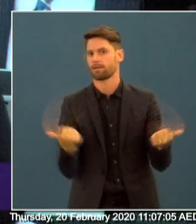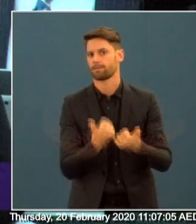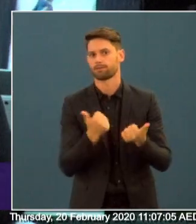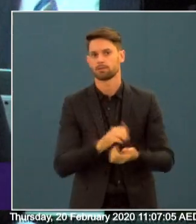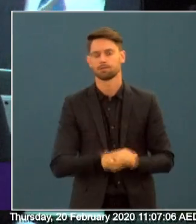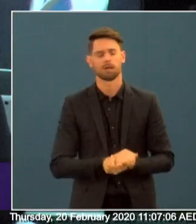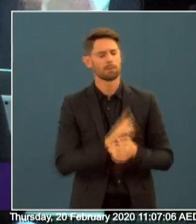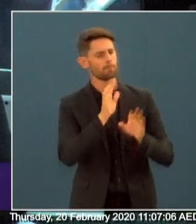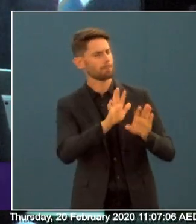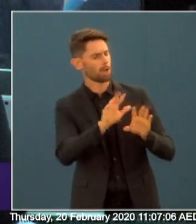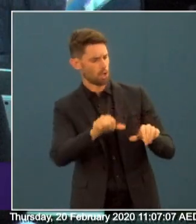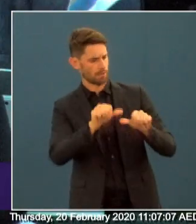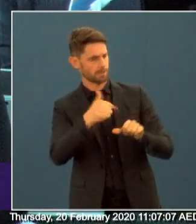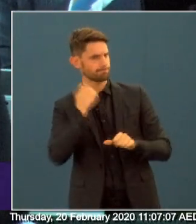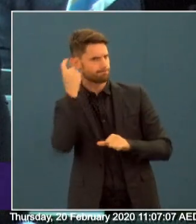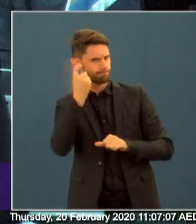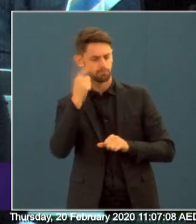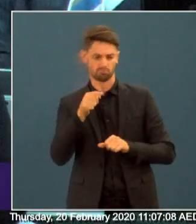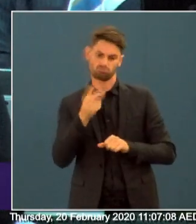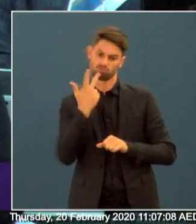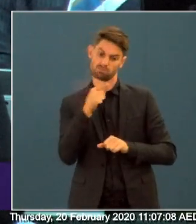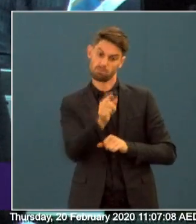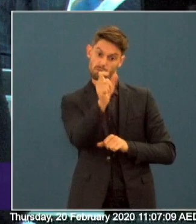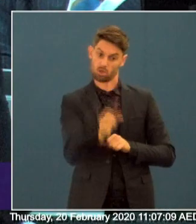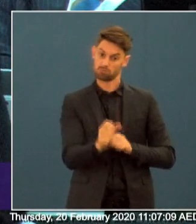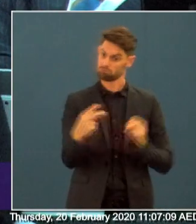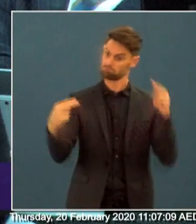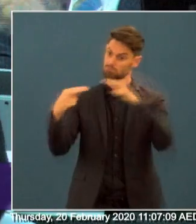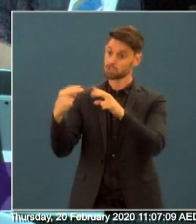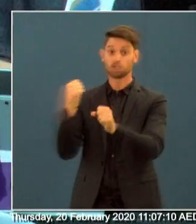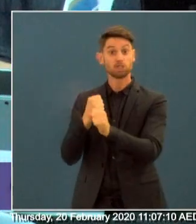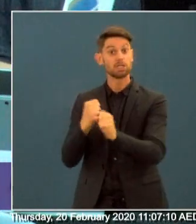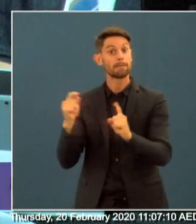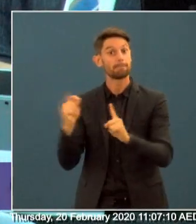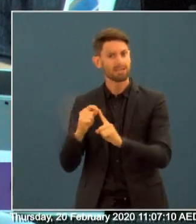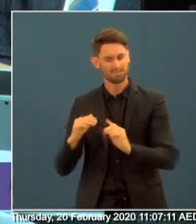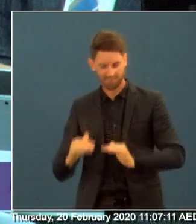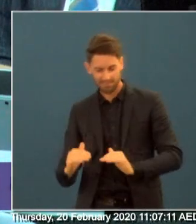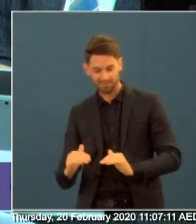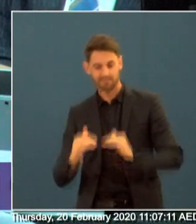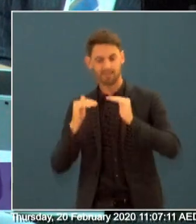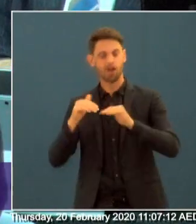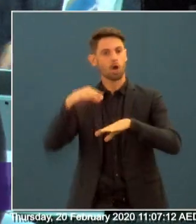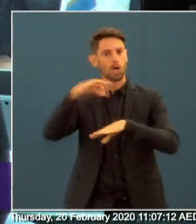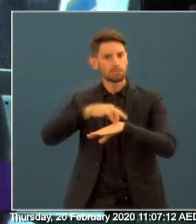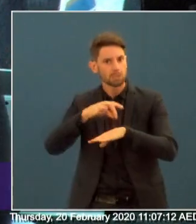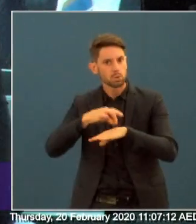of health, be it visiting a GP, attending hospital, the way in which pathology services are administered,